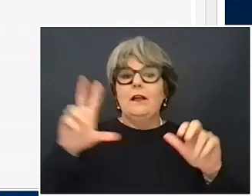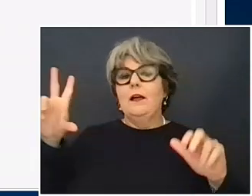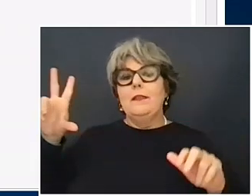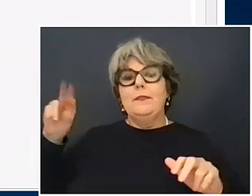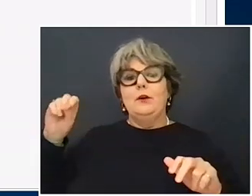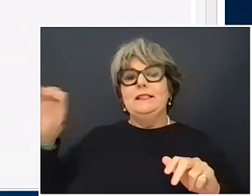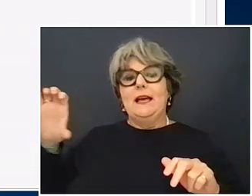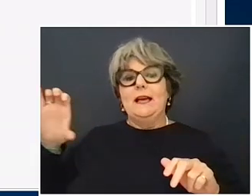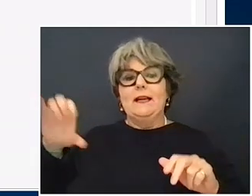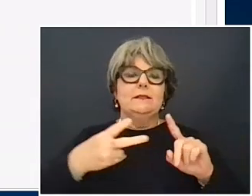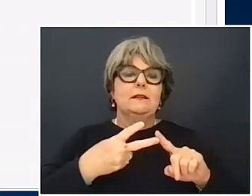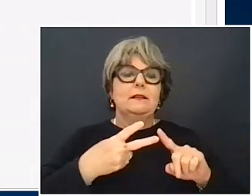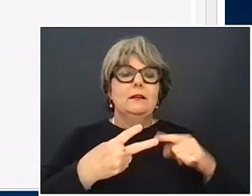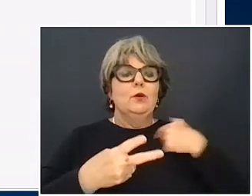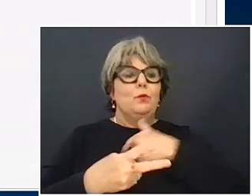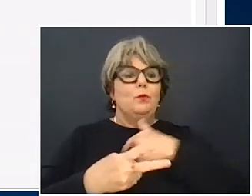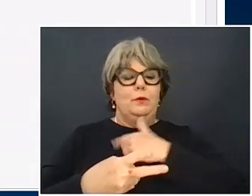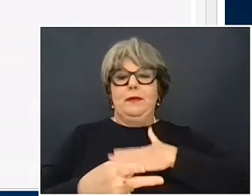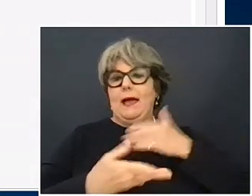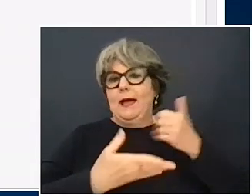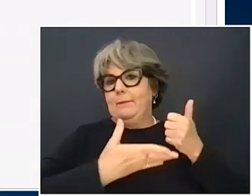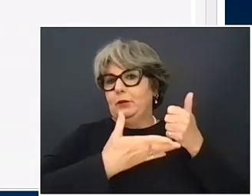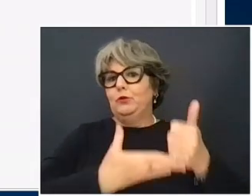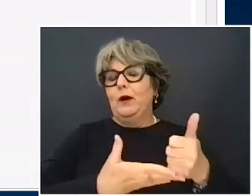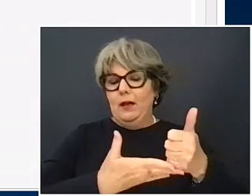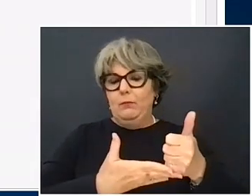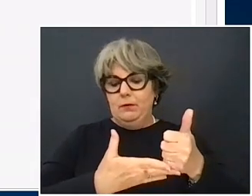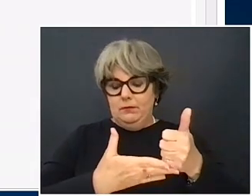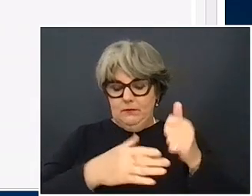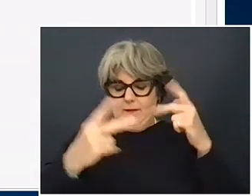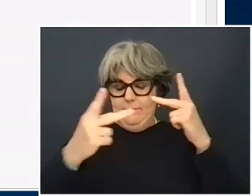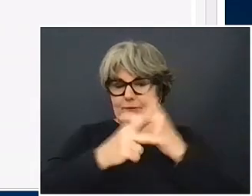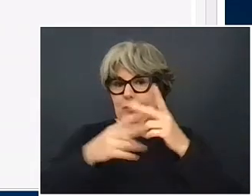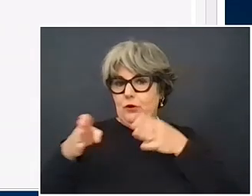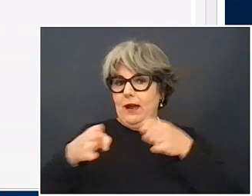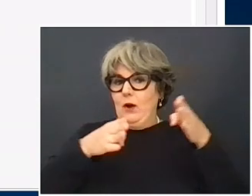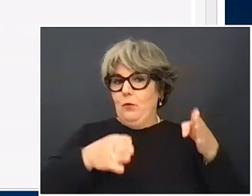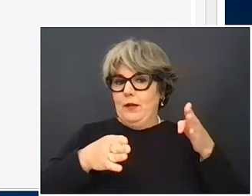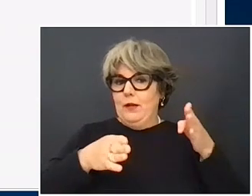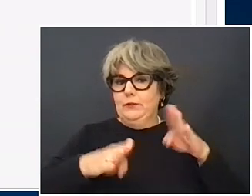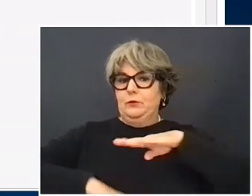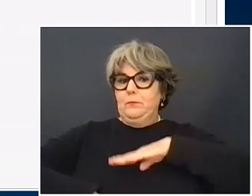be happy to help find ways to do that that achieve the purpose of transparency.